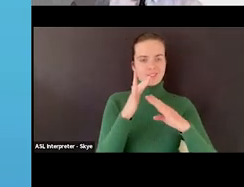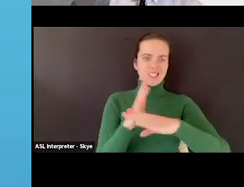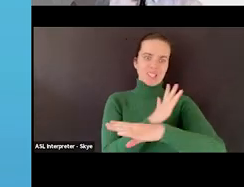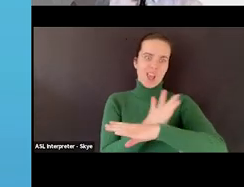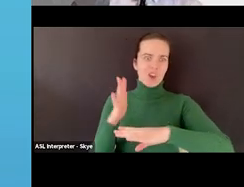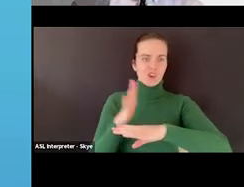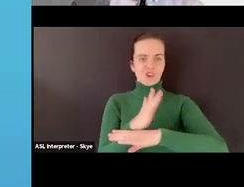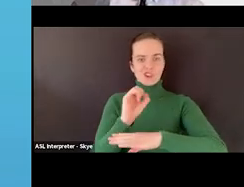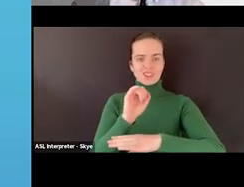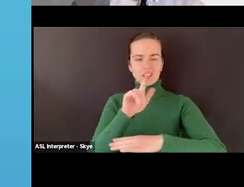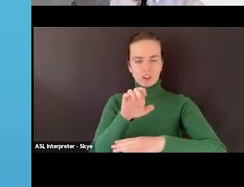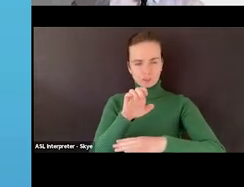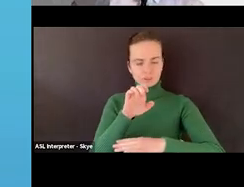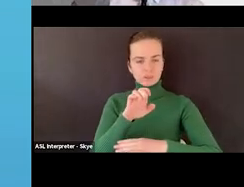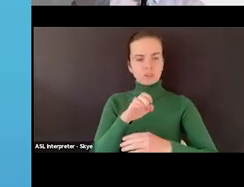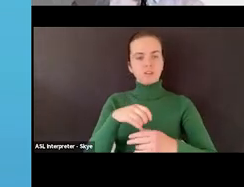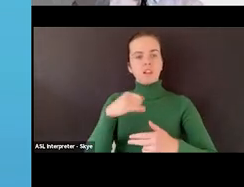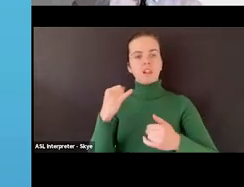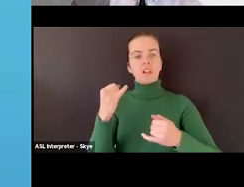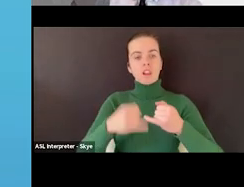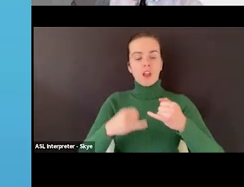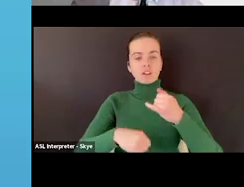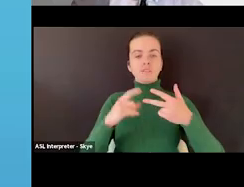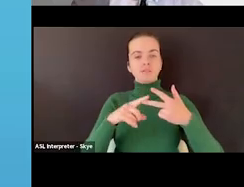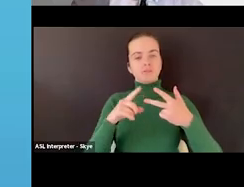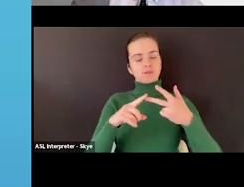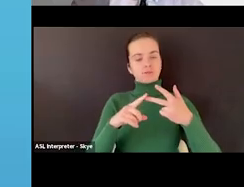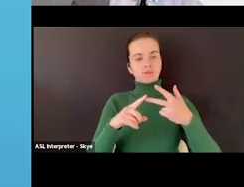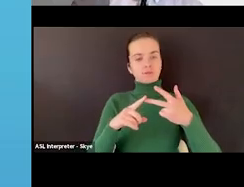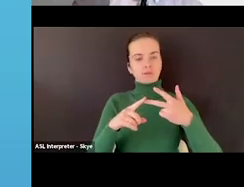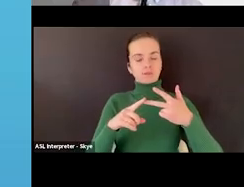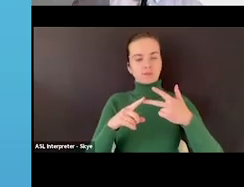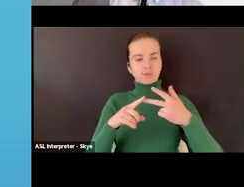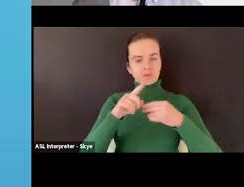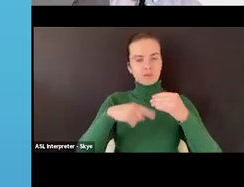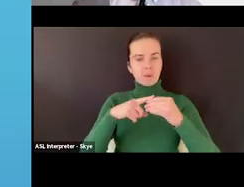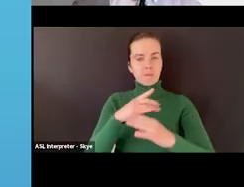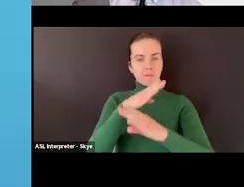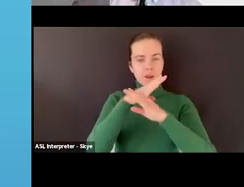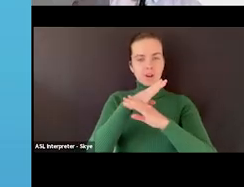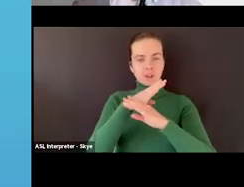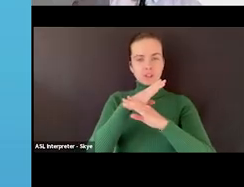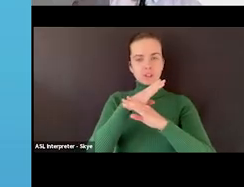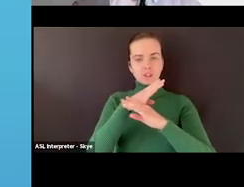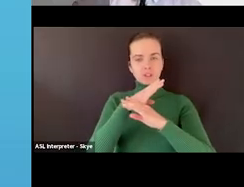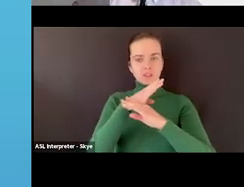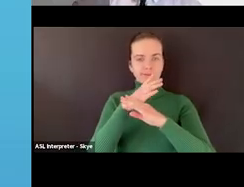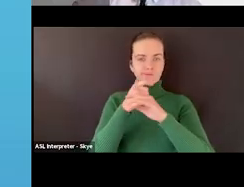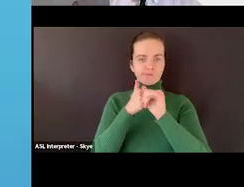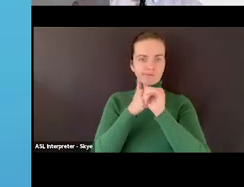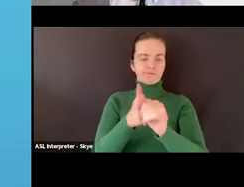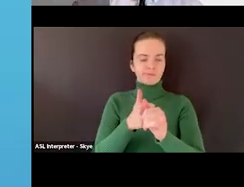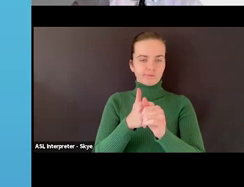an interview structured but still more qualitative about barriers to adherence and resilience.